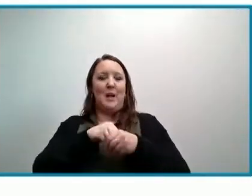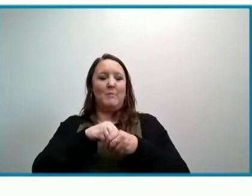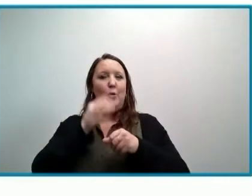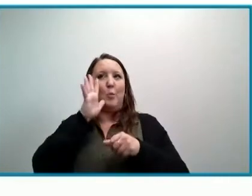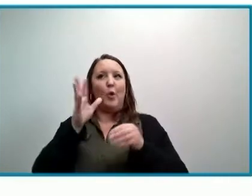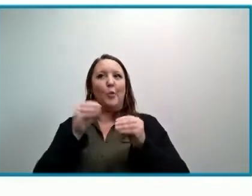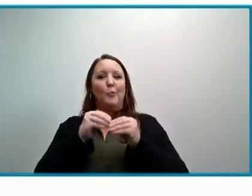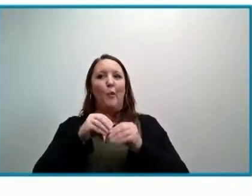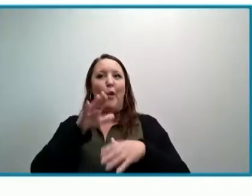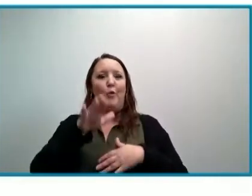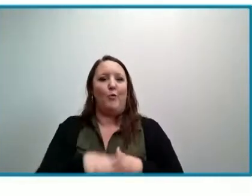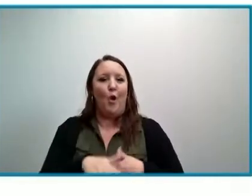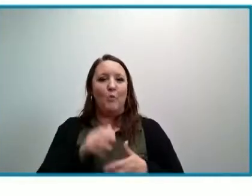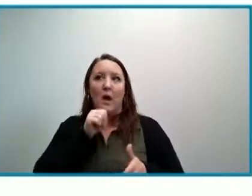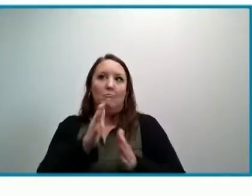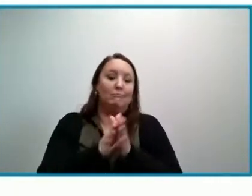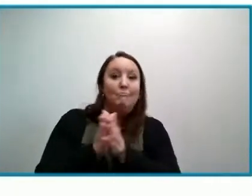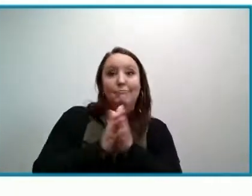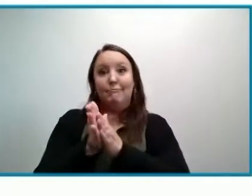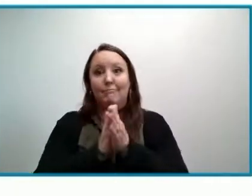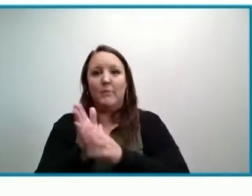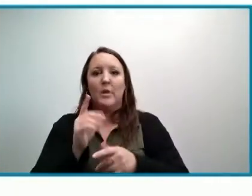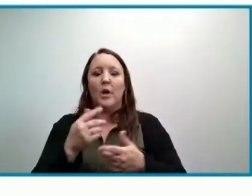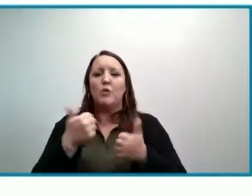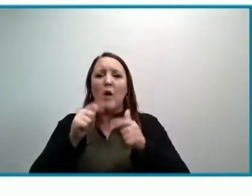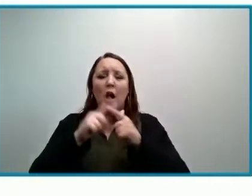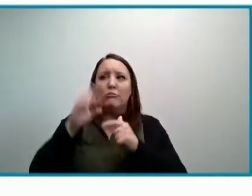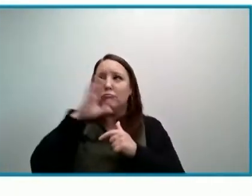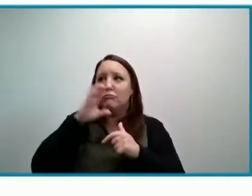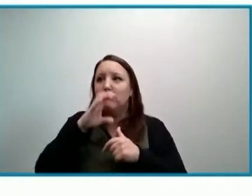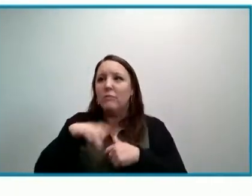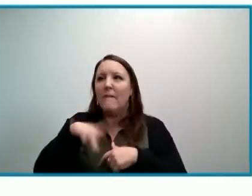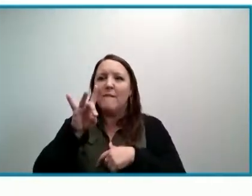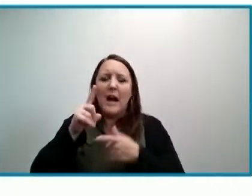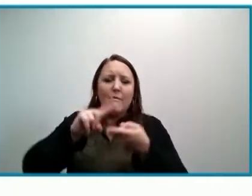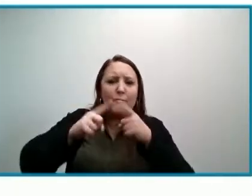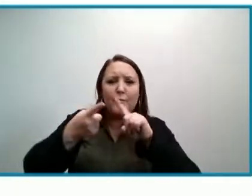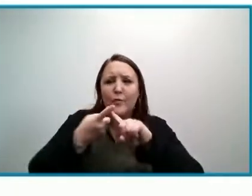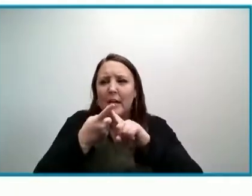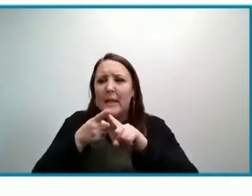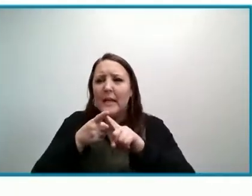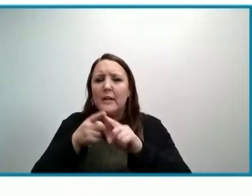really trying to make friends. Like I make it a point to try to make friends with the people that are actually